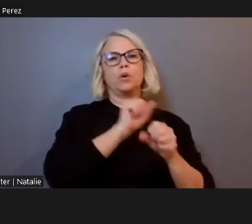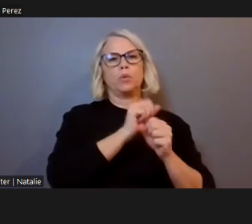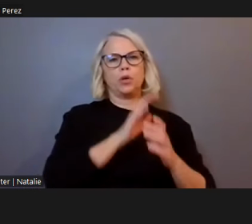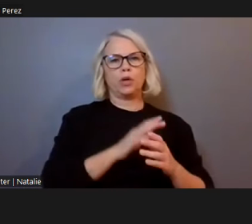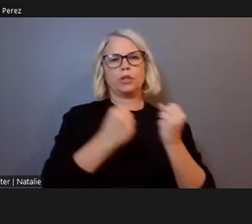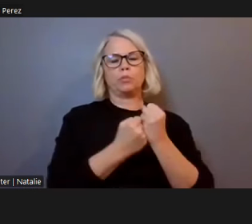state.